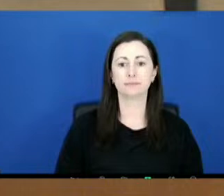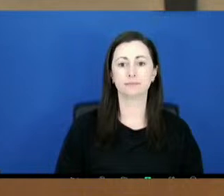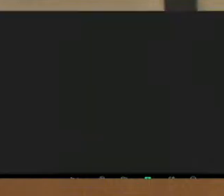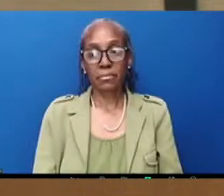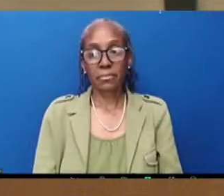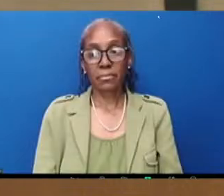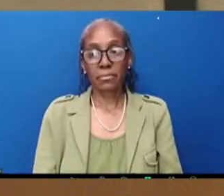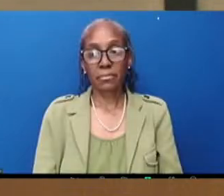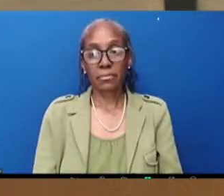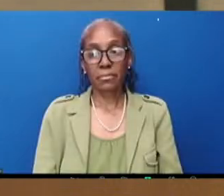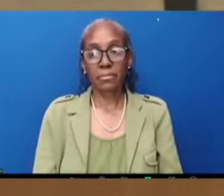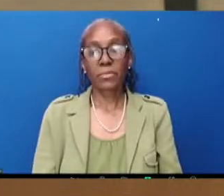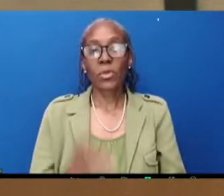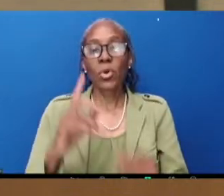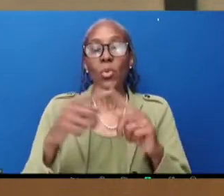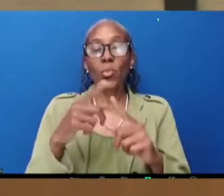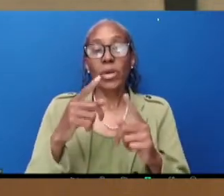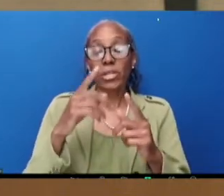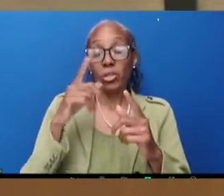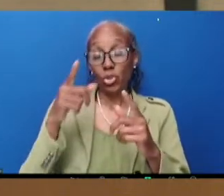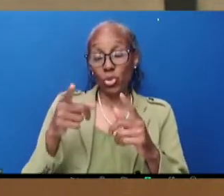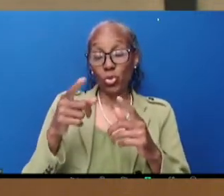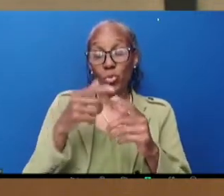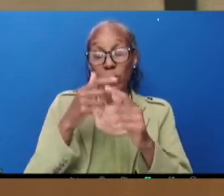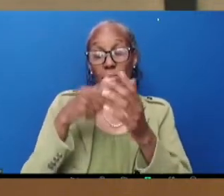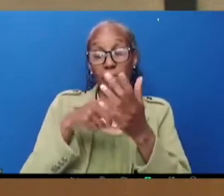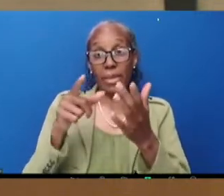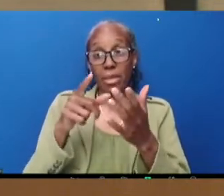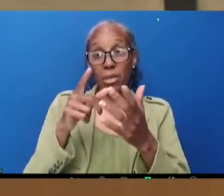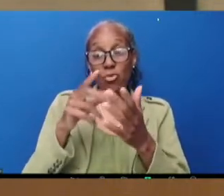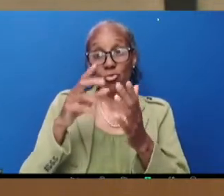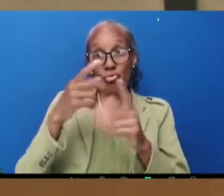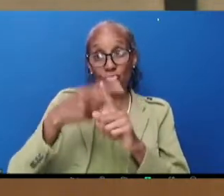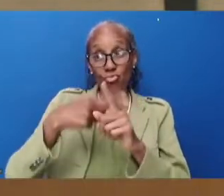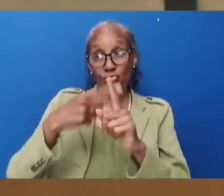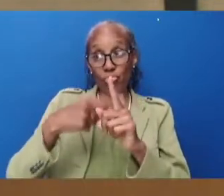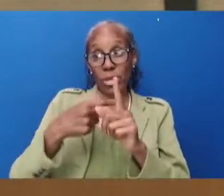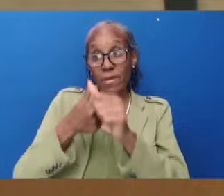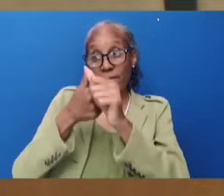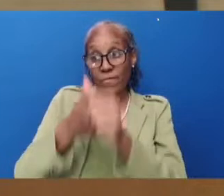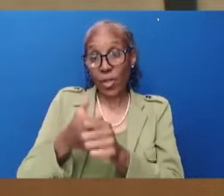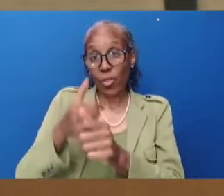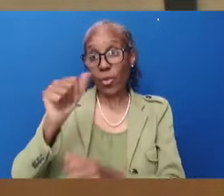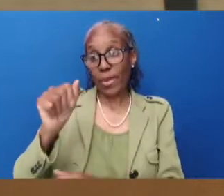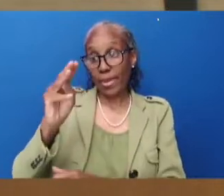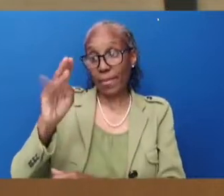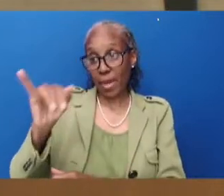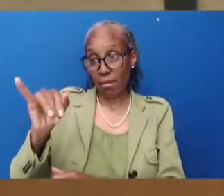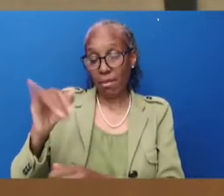SO WHEN YOU'RE PAYING RENT THAT'S BASED ON THE AREA MEDIAN